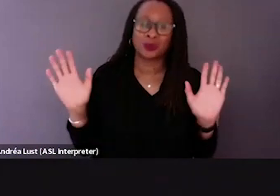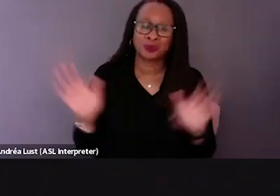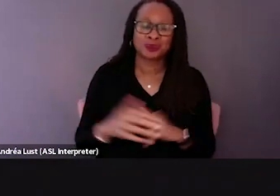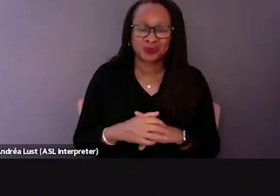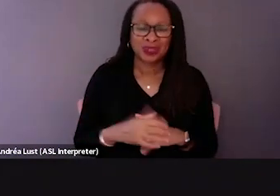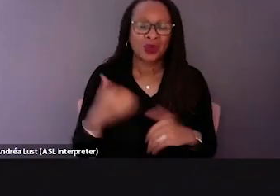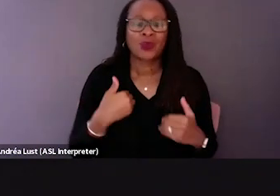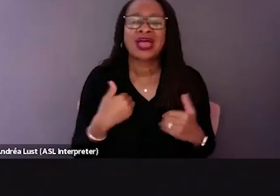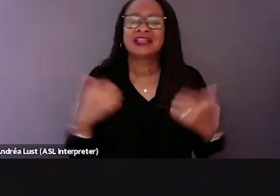We had so many endings.